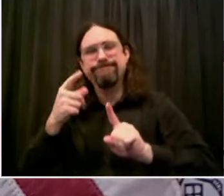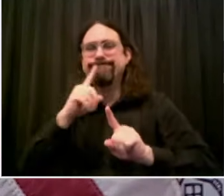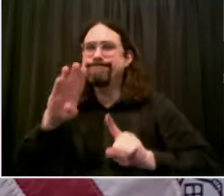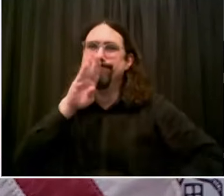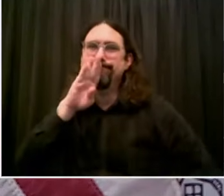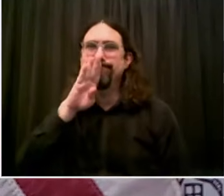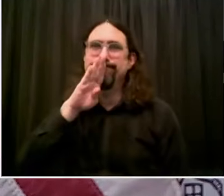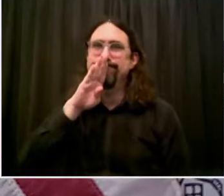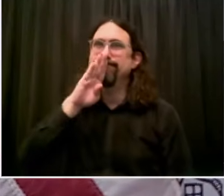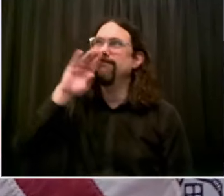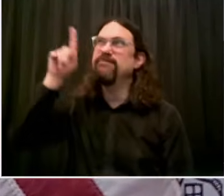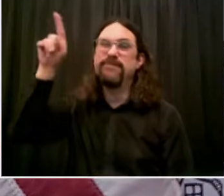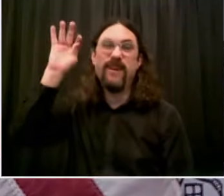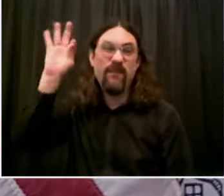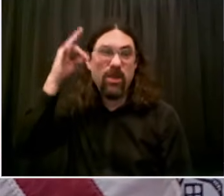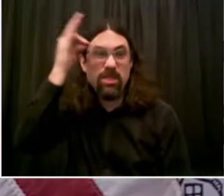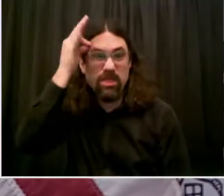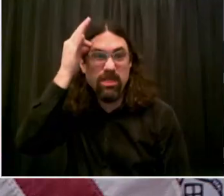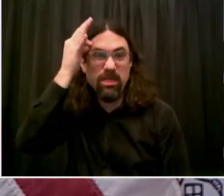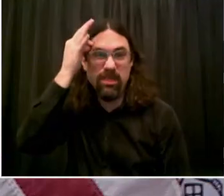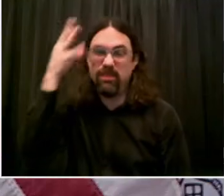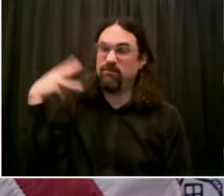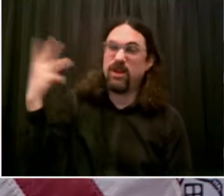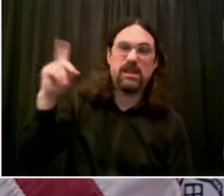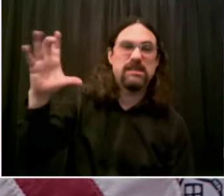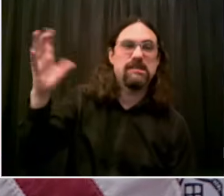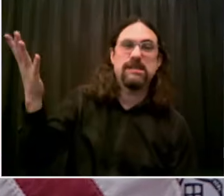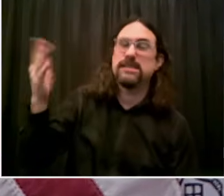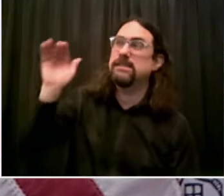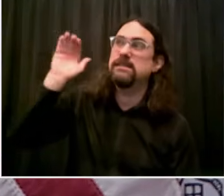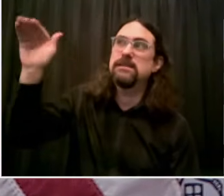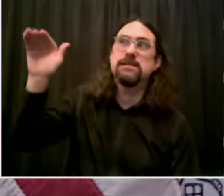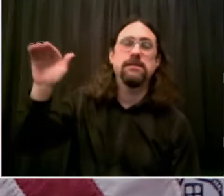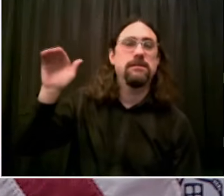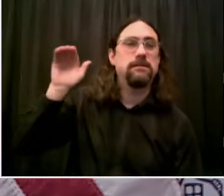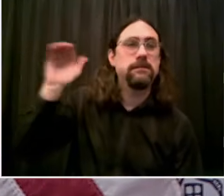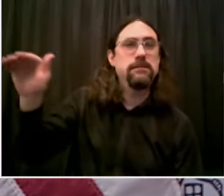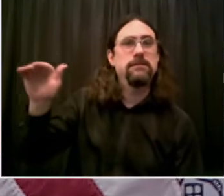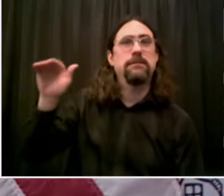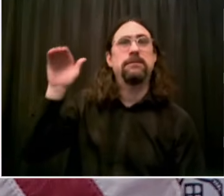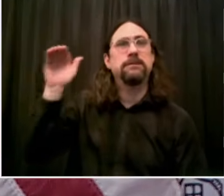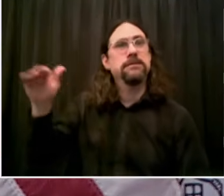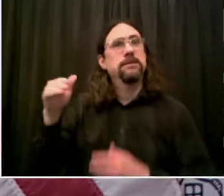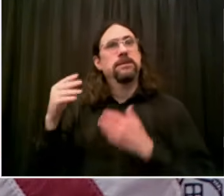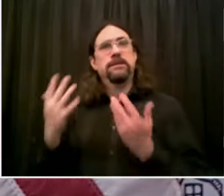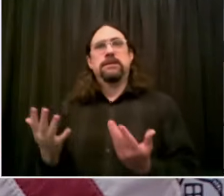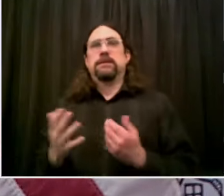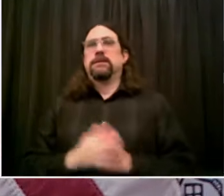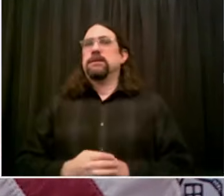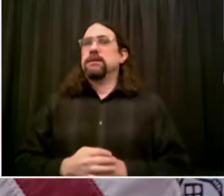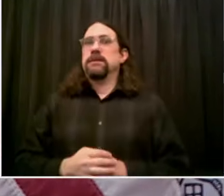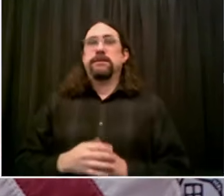GOVERNMENT WHEN IT COMES TO TESTING. WHEN THE FEDERAL GOVERNMENT DOESN'T COME THROUGH, WHEN THE INTERNATIONAL MARKETS DON'T